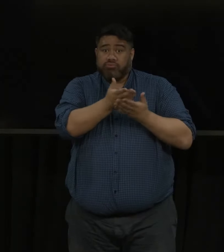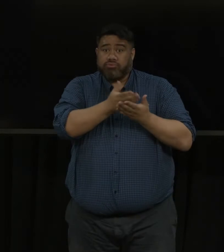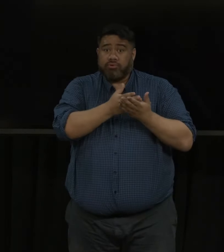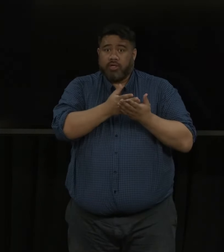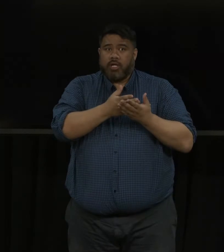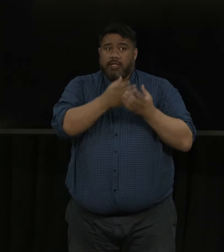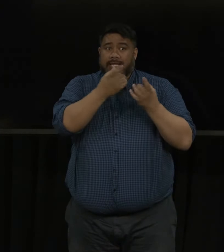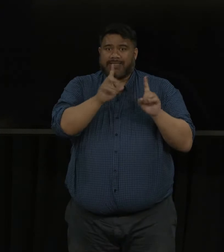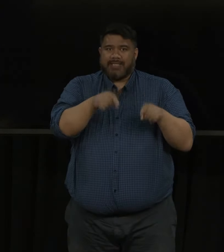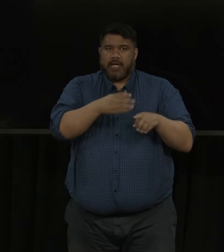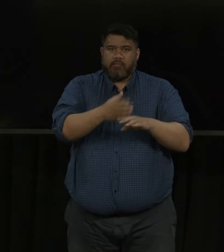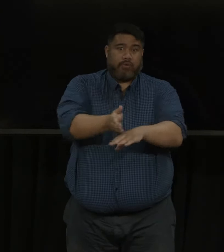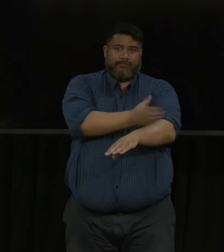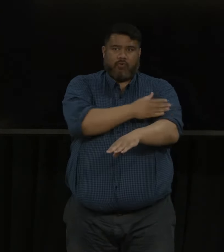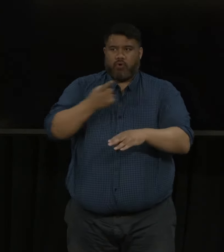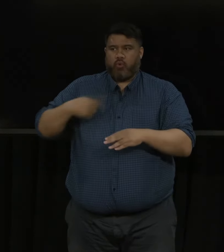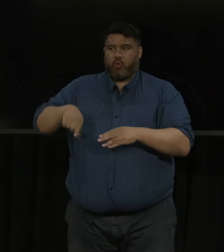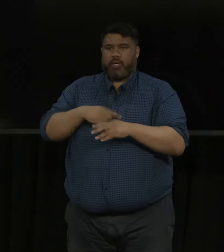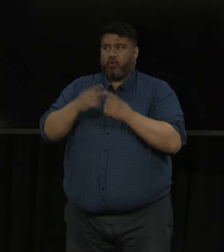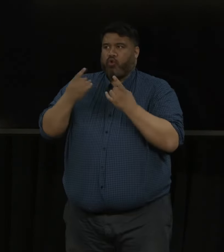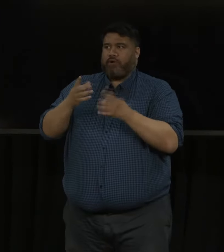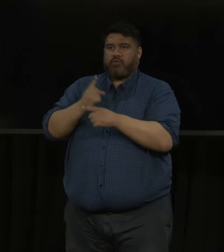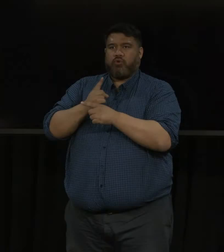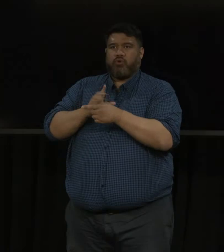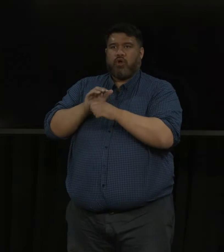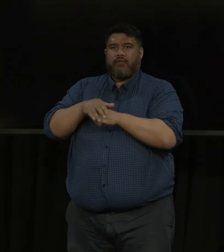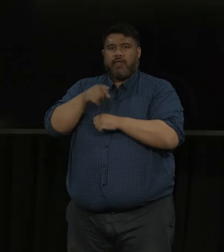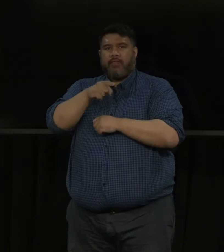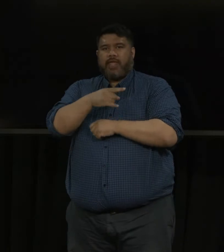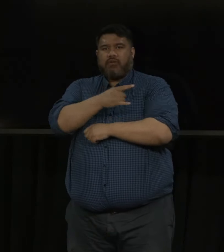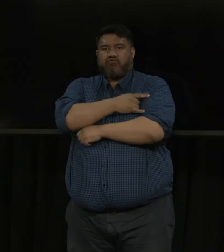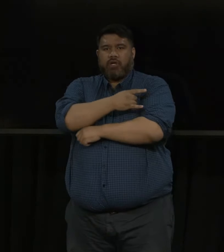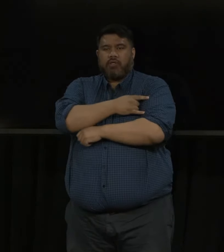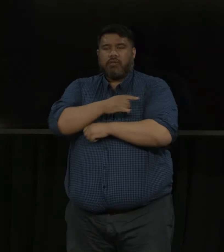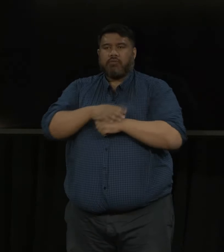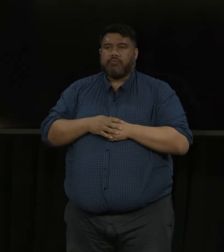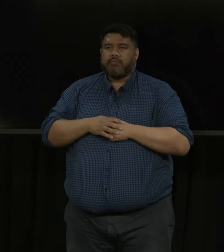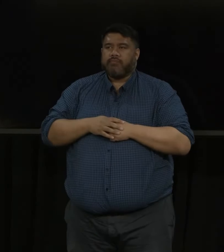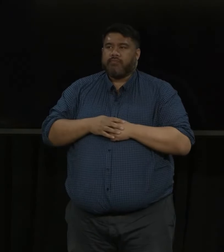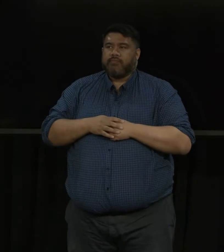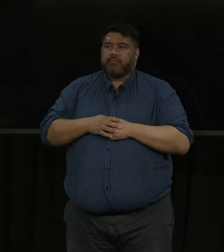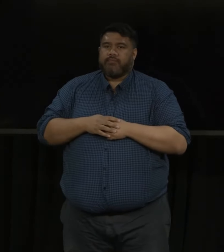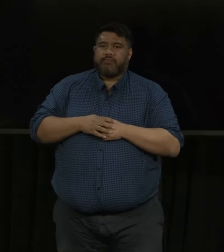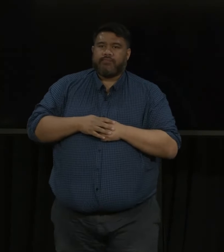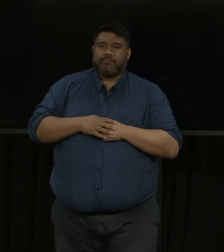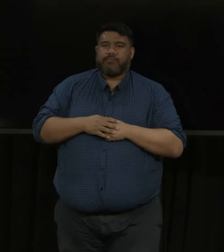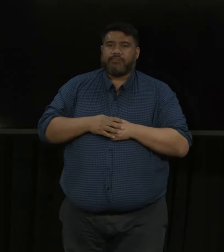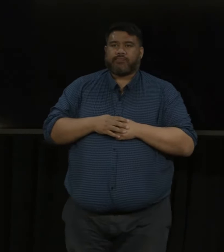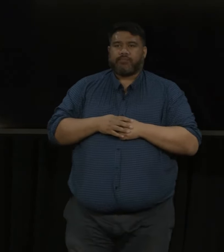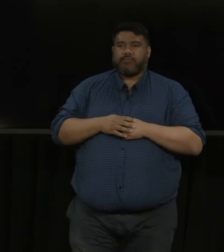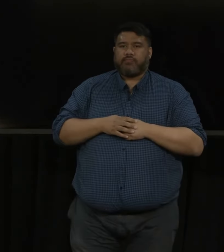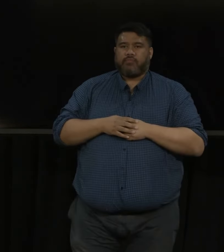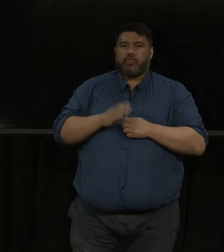pharmaceutical company and have been for some time. For commercial reasons we won't get into any more detail than that on that negotiation but those talks do predate the more recent announcements that